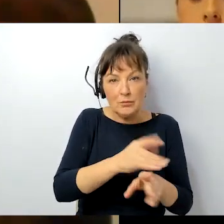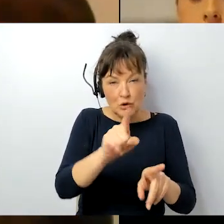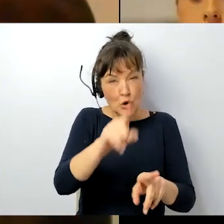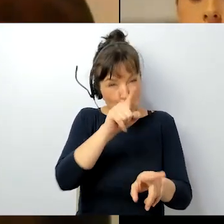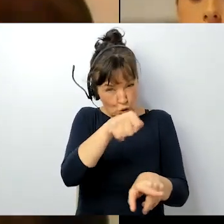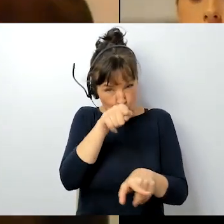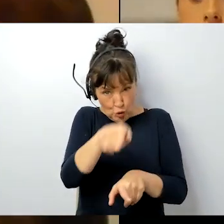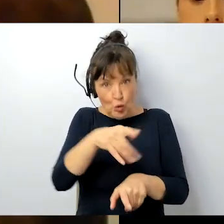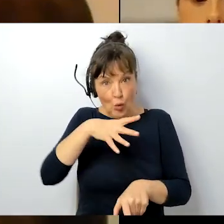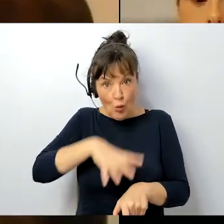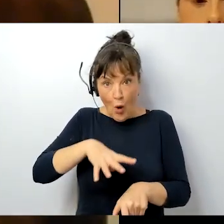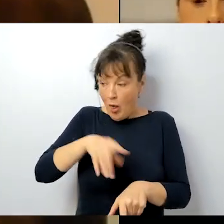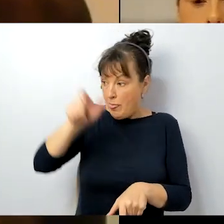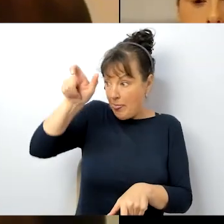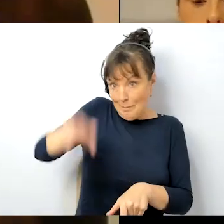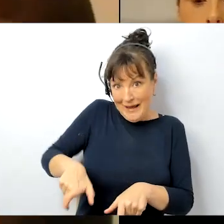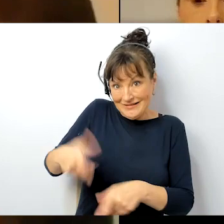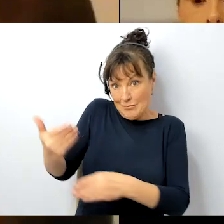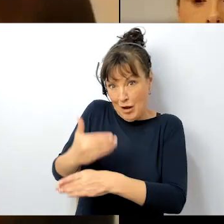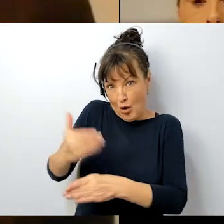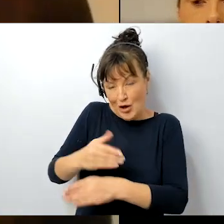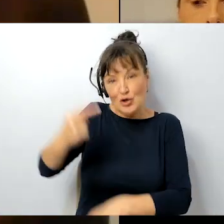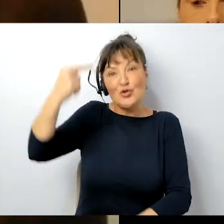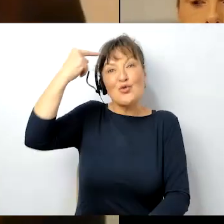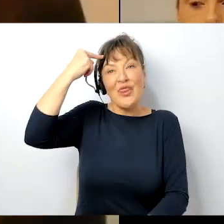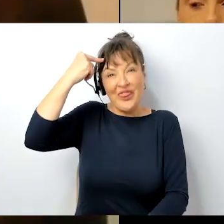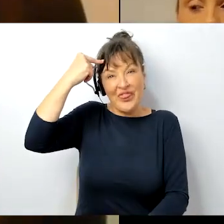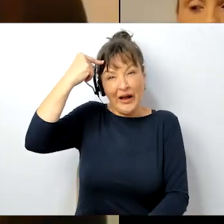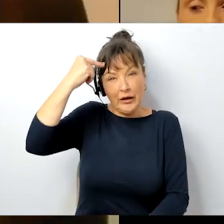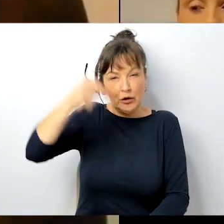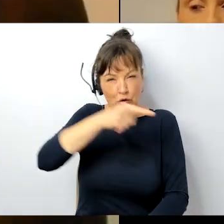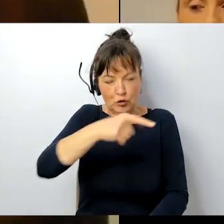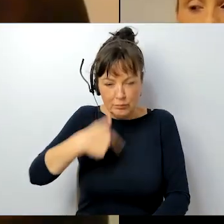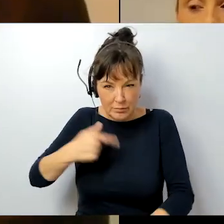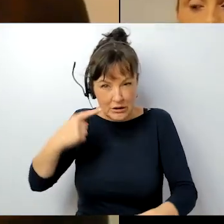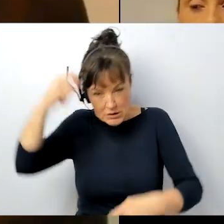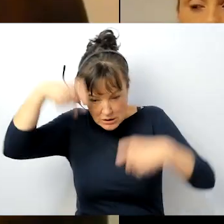what you're applying for and it should make them think this person has sat and written this CV for